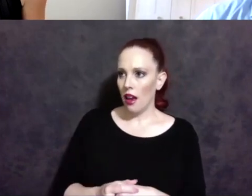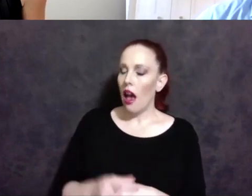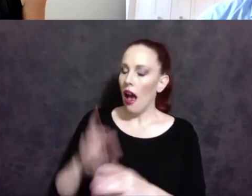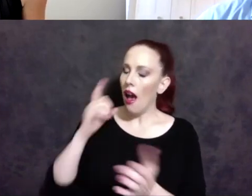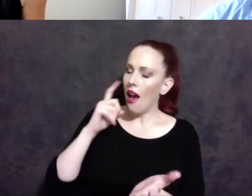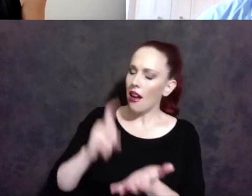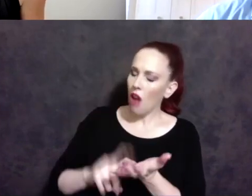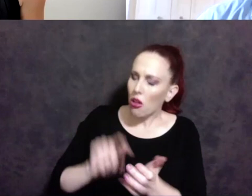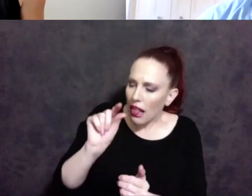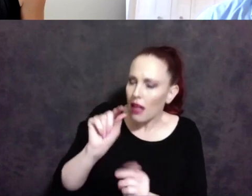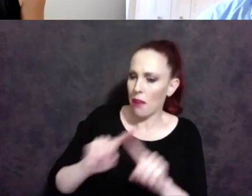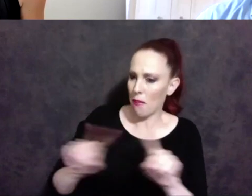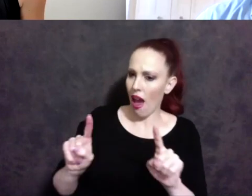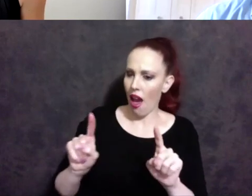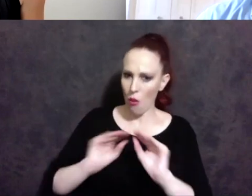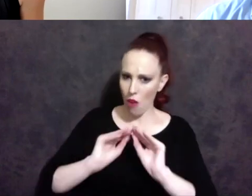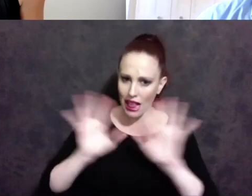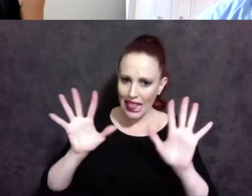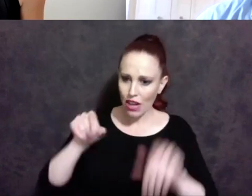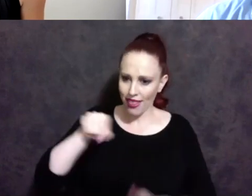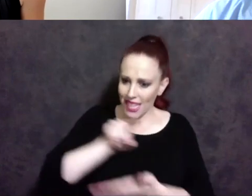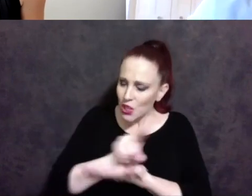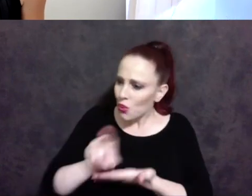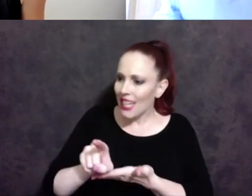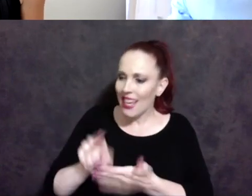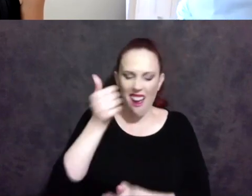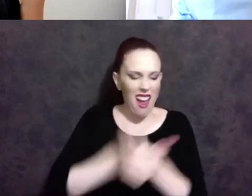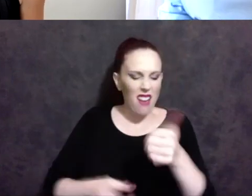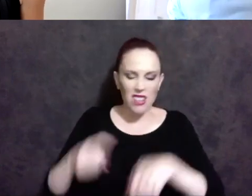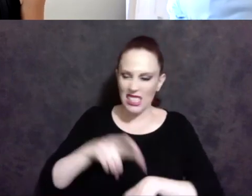I want to make very clear that this week, and every time there is a police killing of